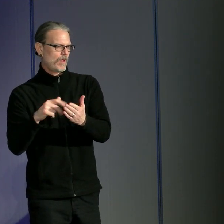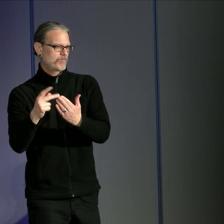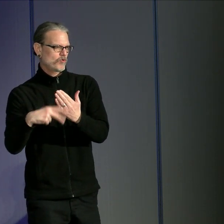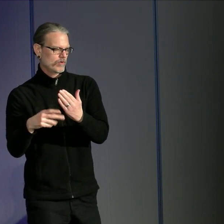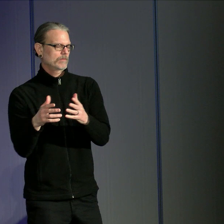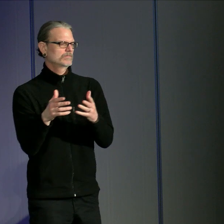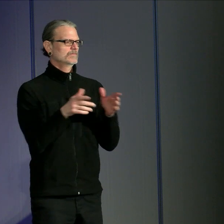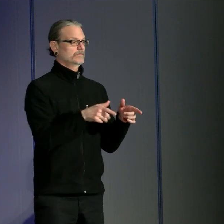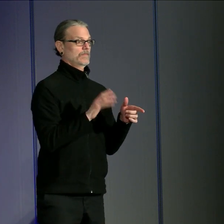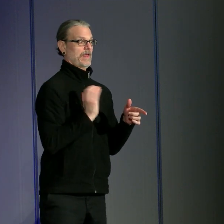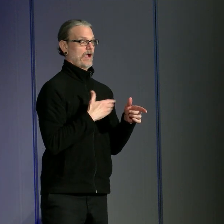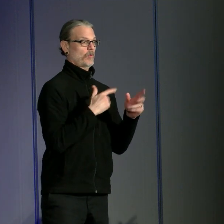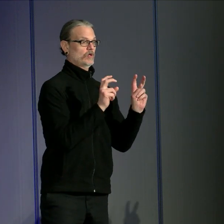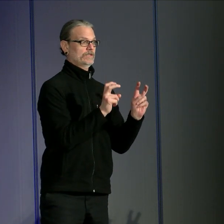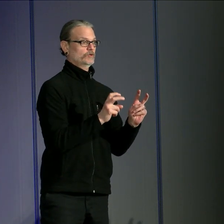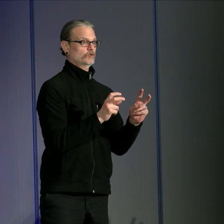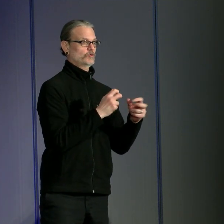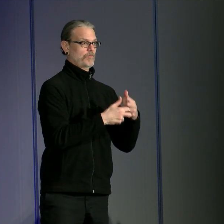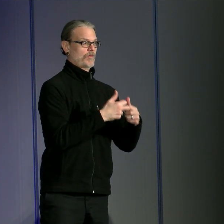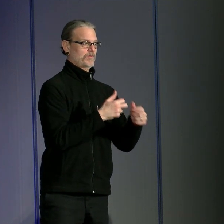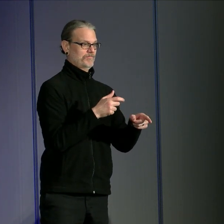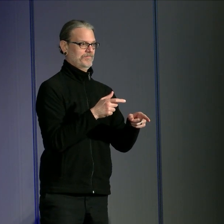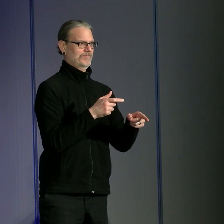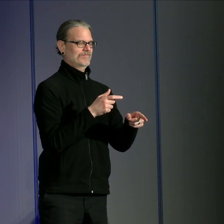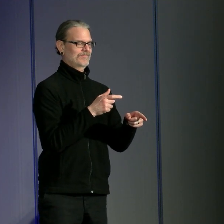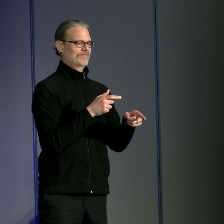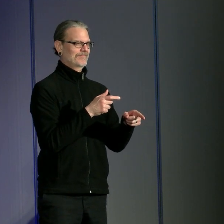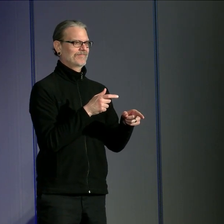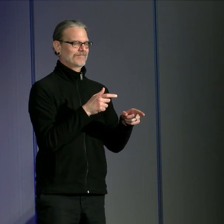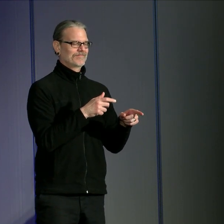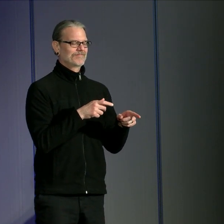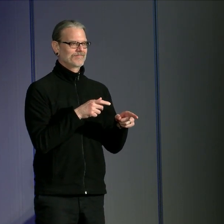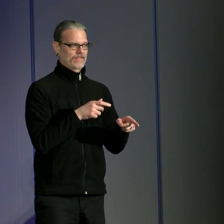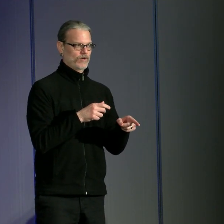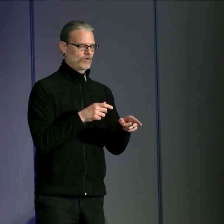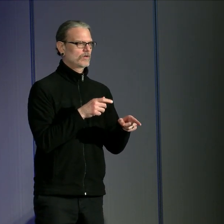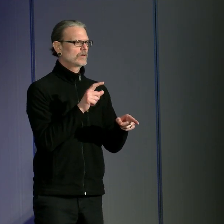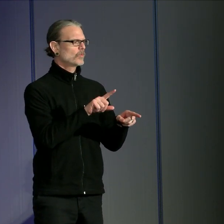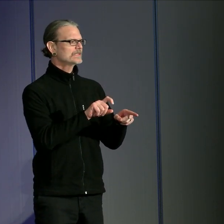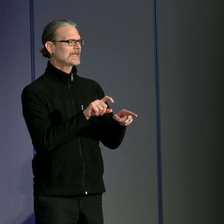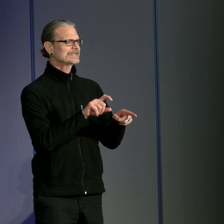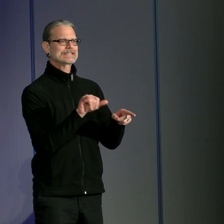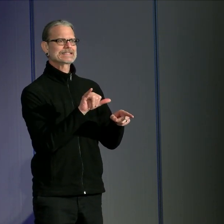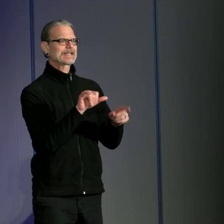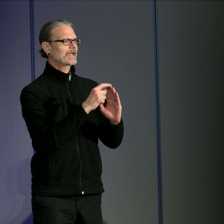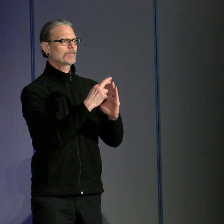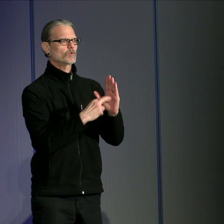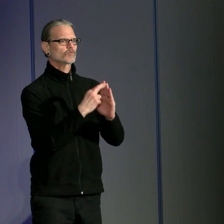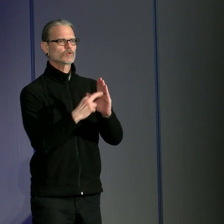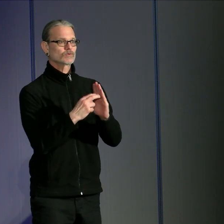which it quickly visualizes it for us. Again, we're testing the same rules, so we're running the same tests, and it should get